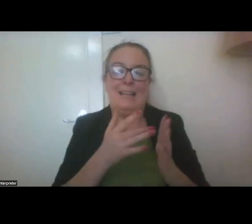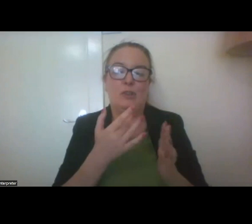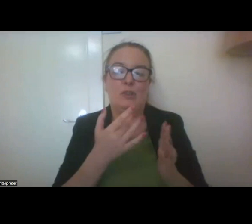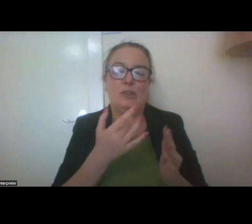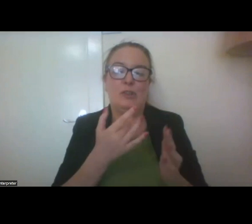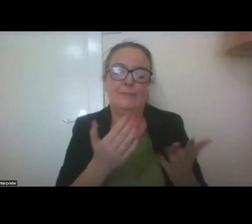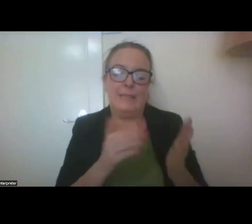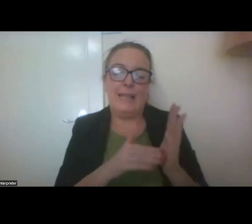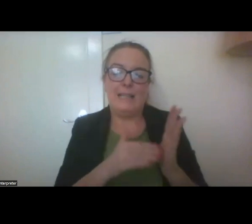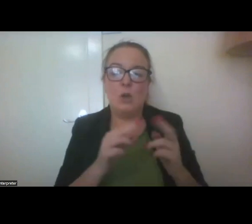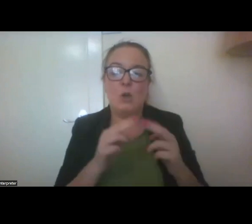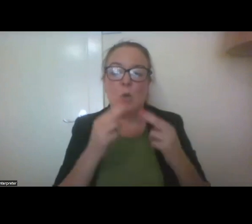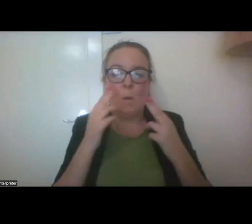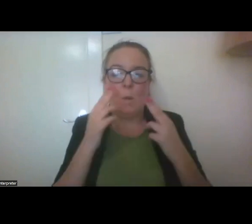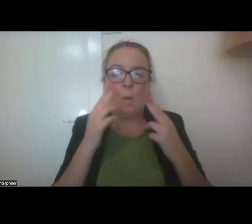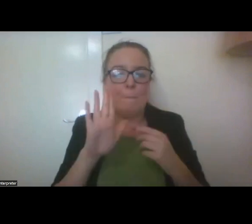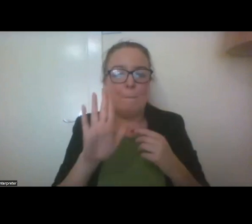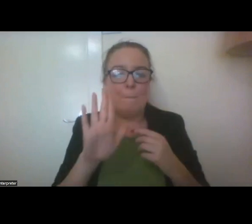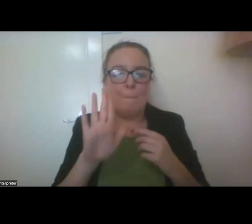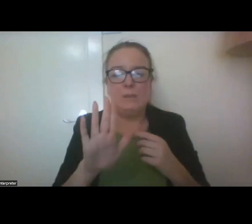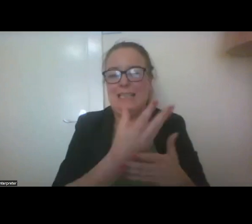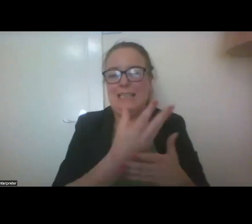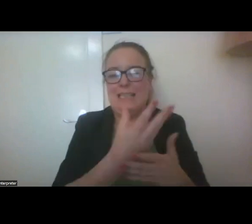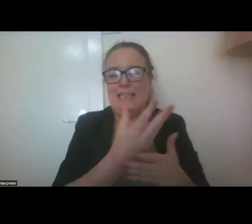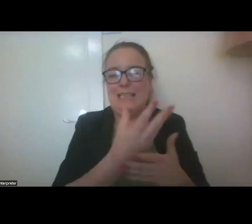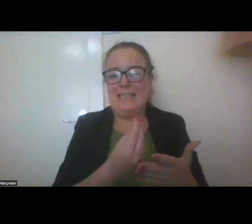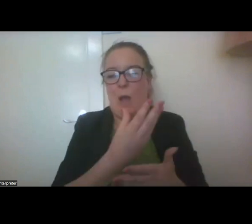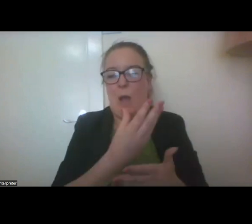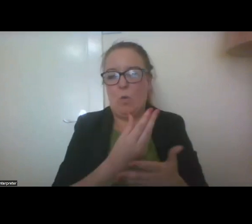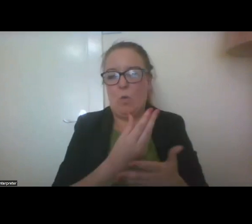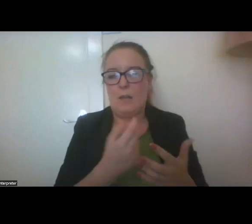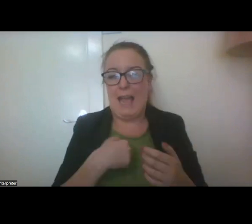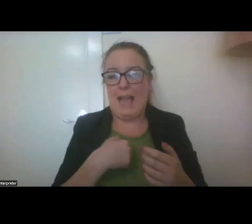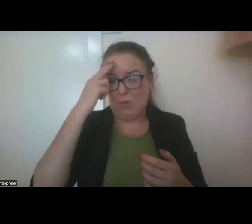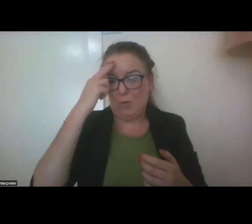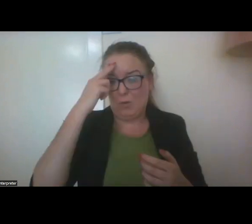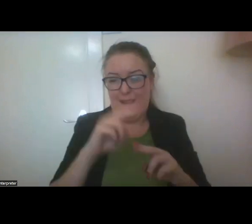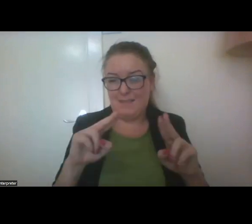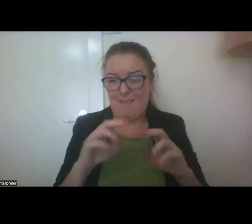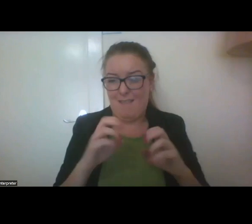And I understand that not everyone does want to download it, but this is also a conversation I've had with other companies